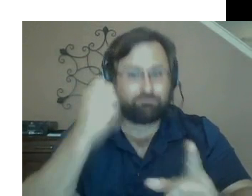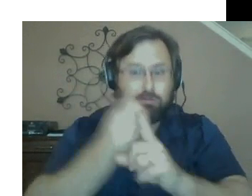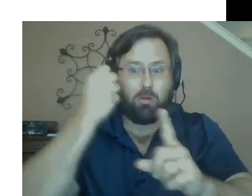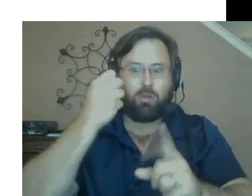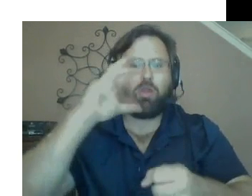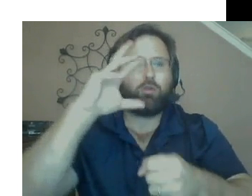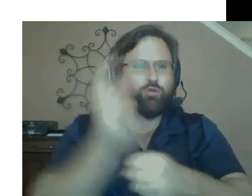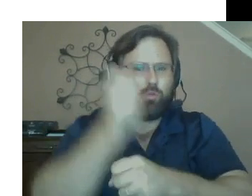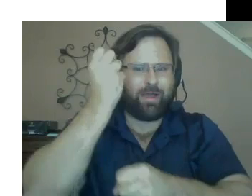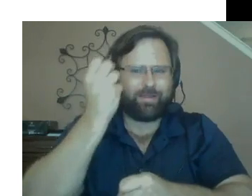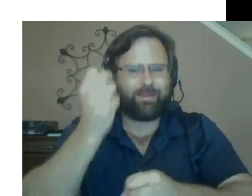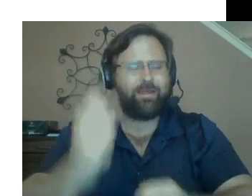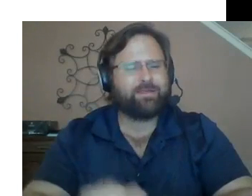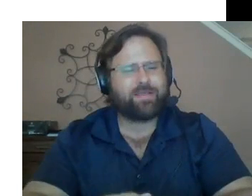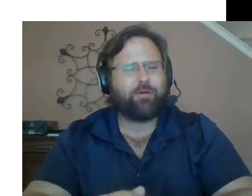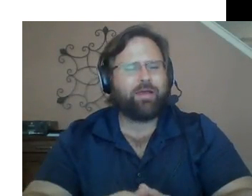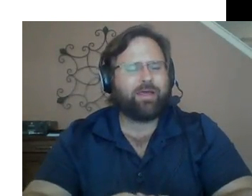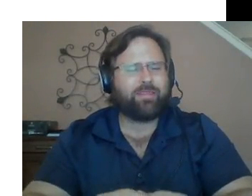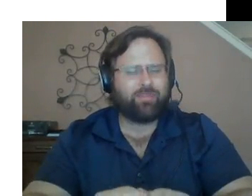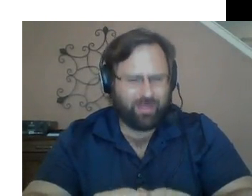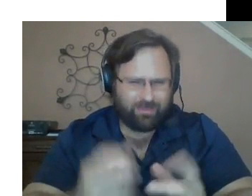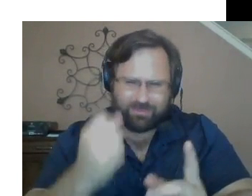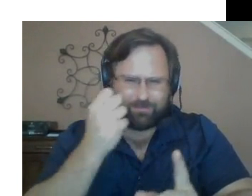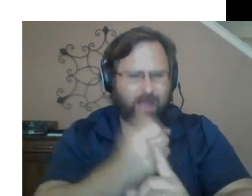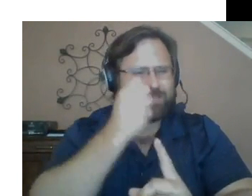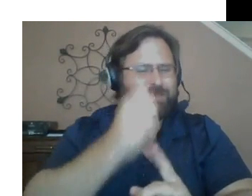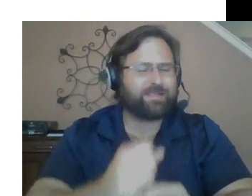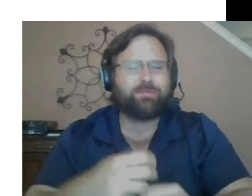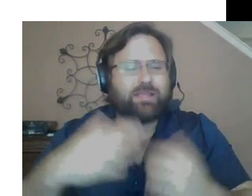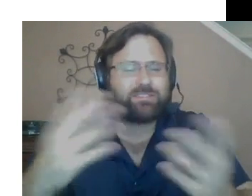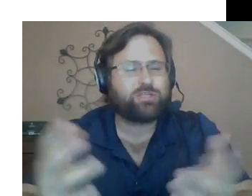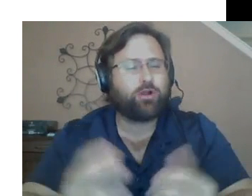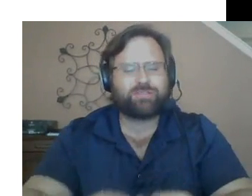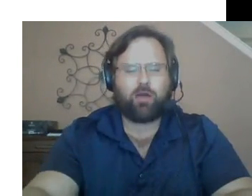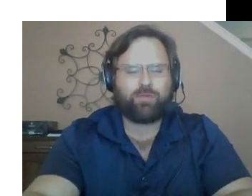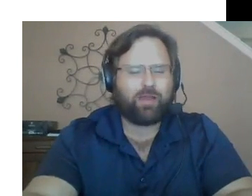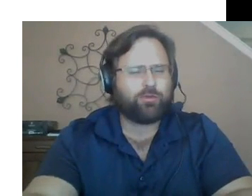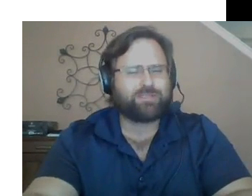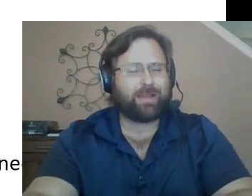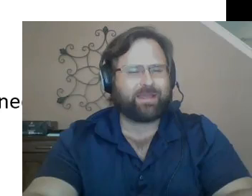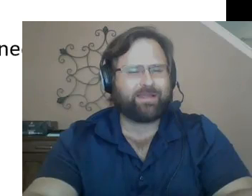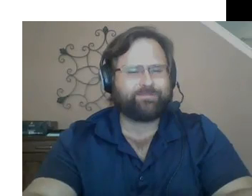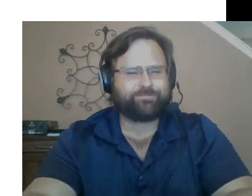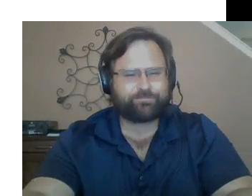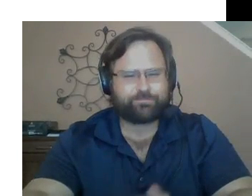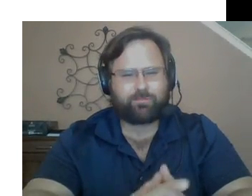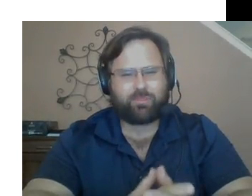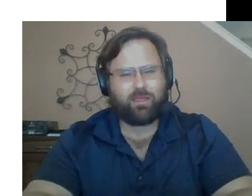you won so that it's something unexpected something that just turns out without you expecting it